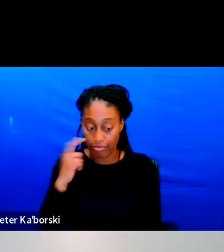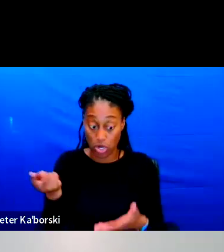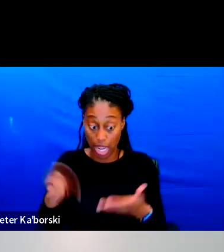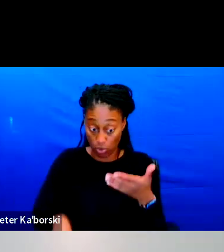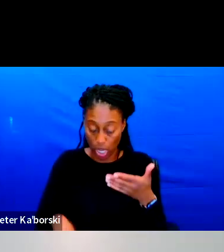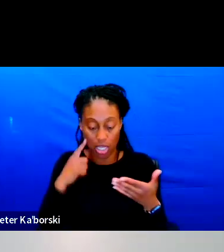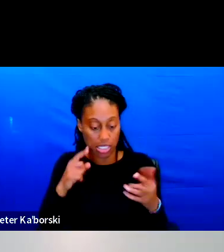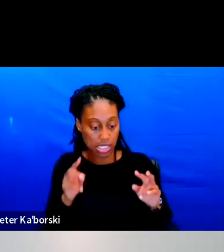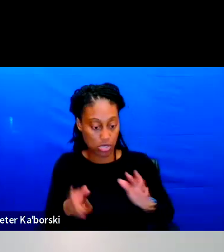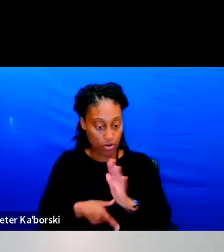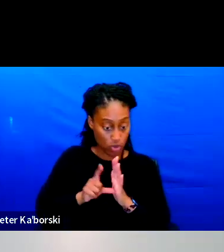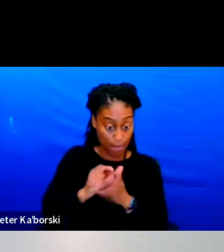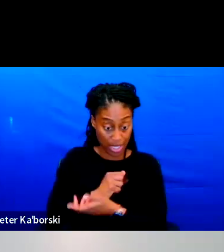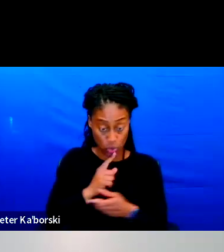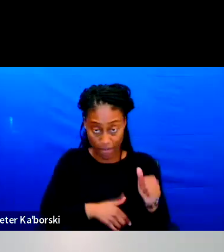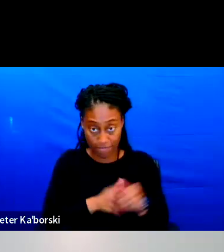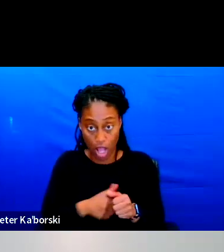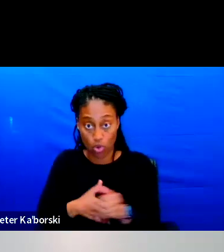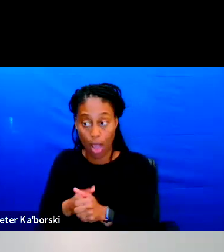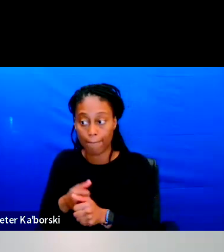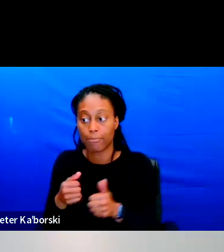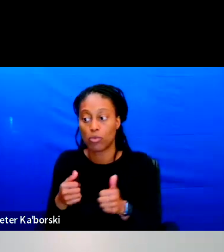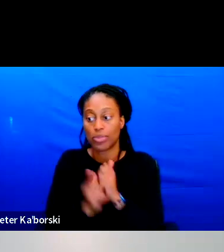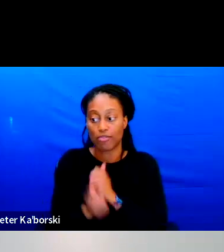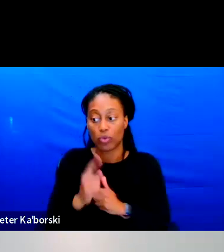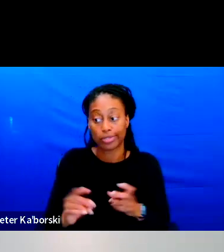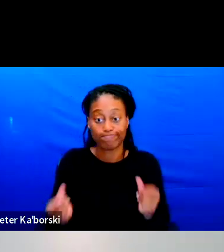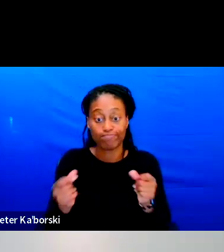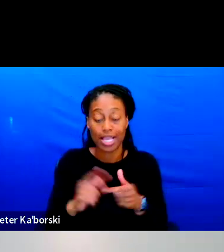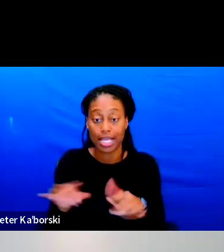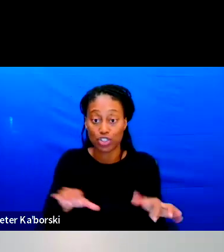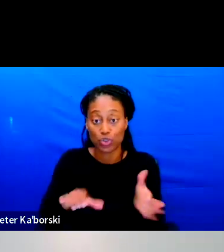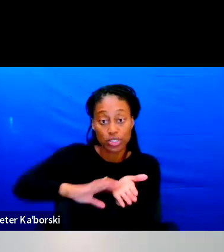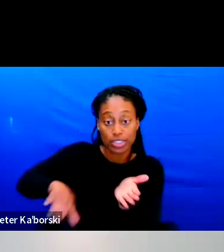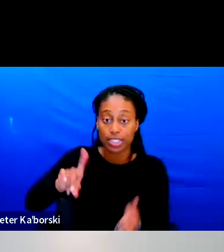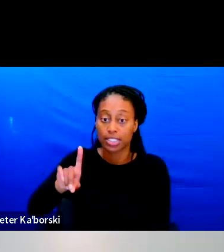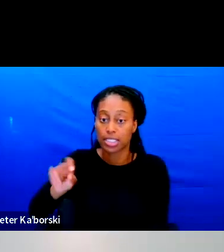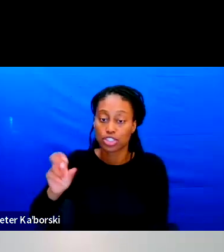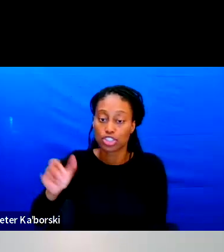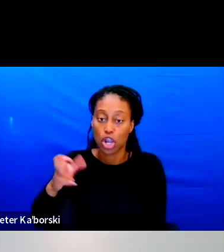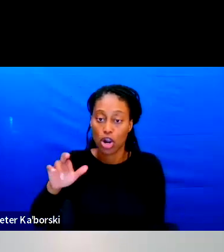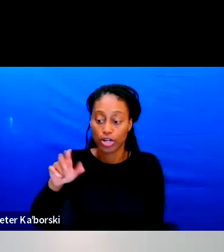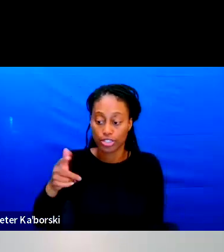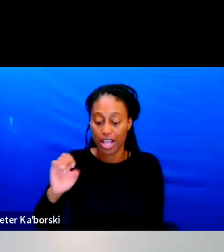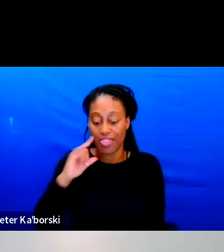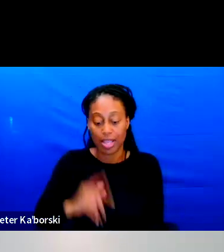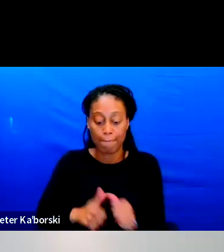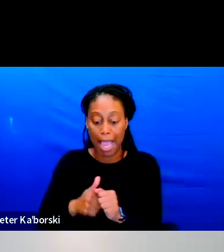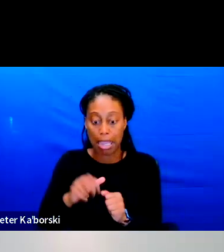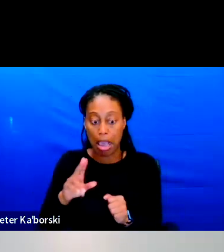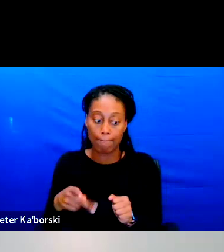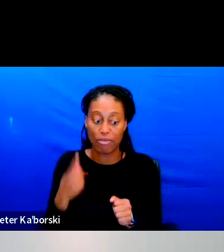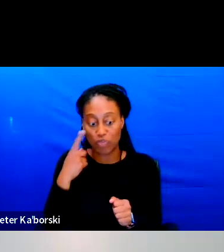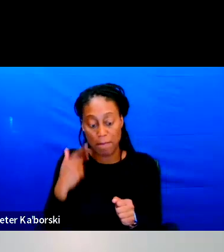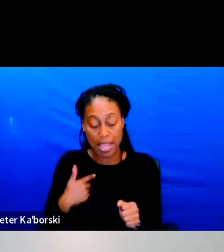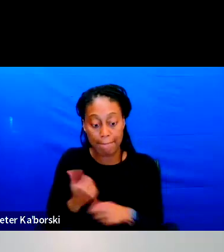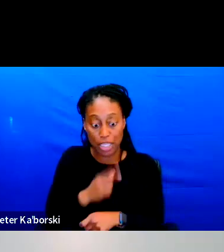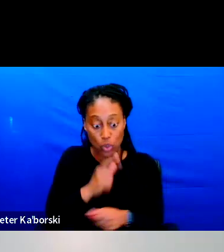tim lepa: We follow up with everyone promptly, and I do my discharges, which kinda acts as a backup mechanism to make sure we keep track of everything.